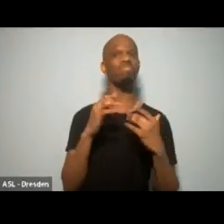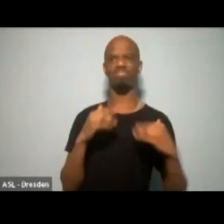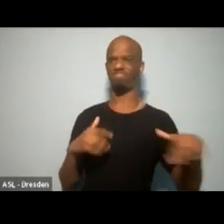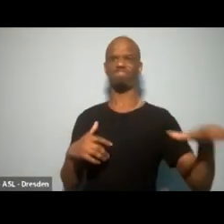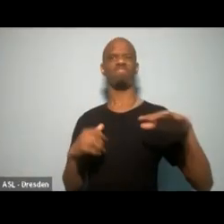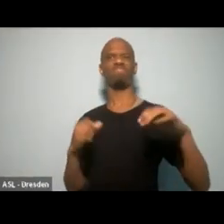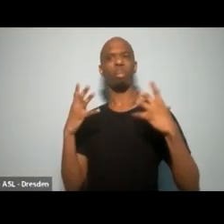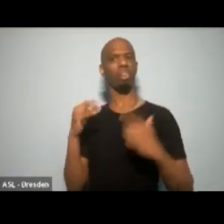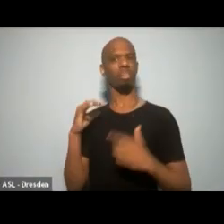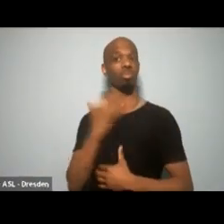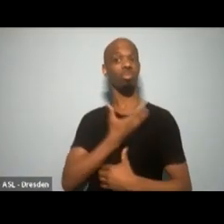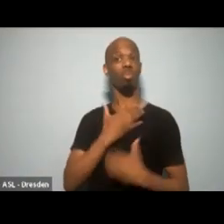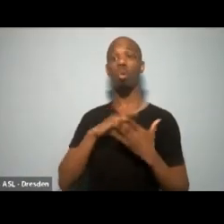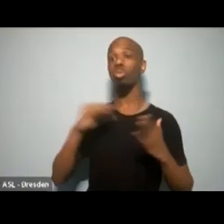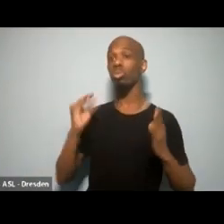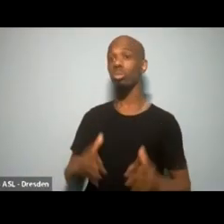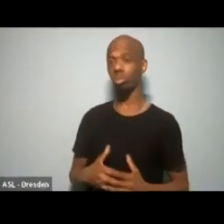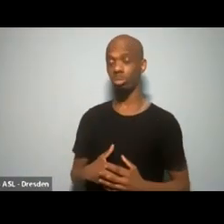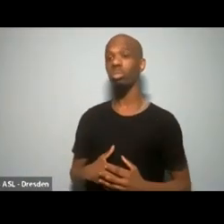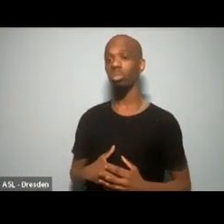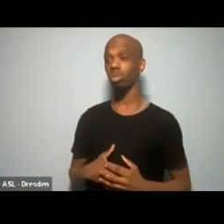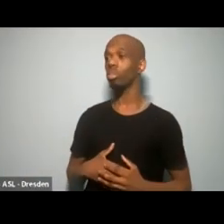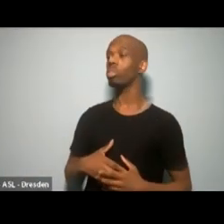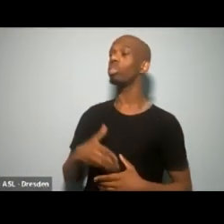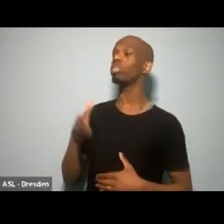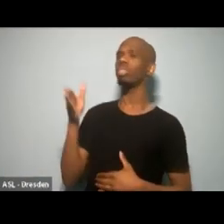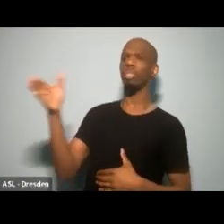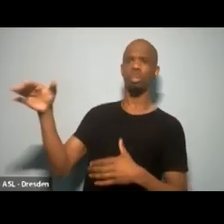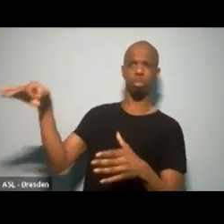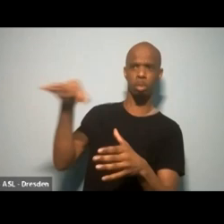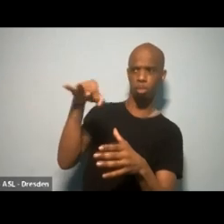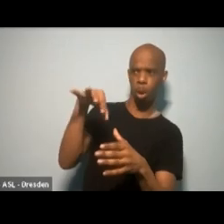among the most prestigious recognitions nationally